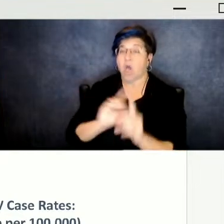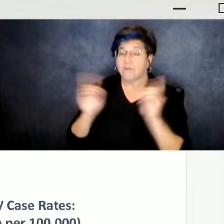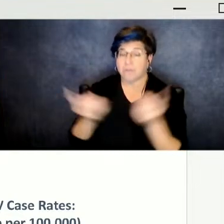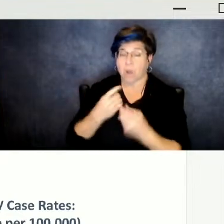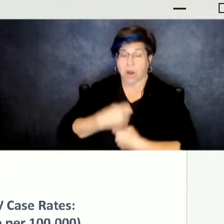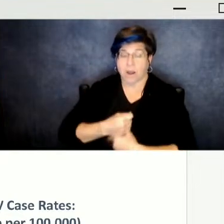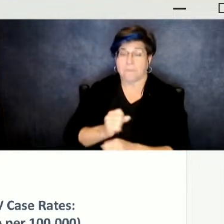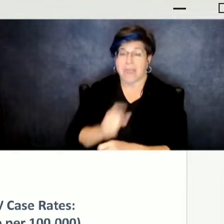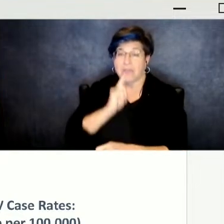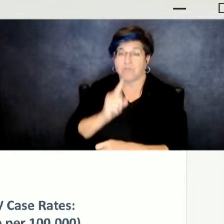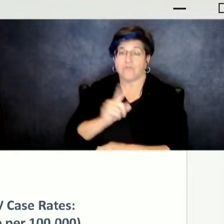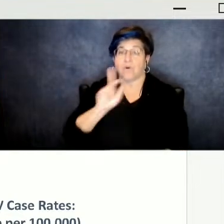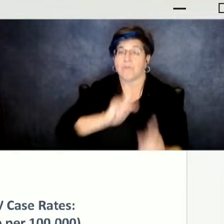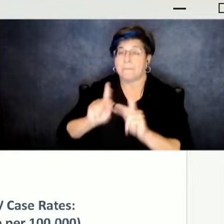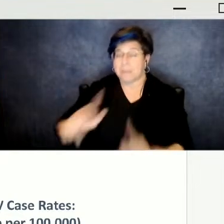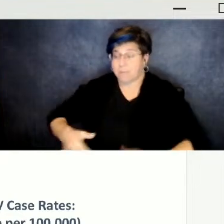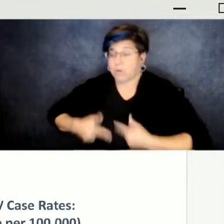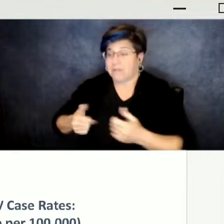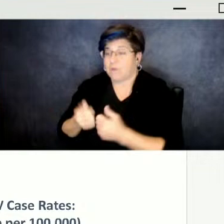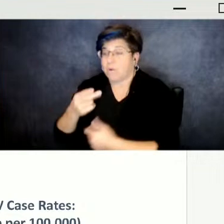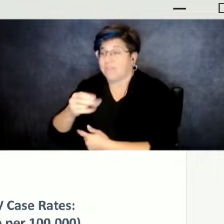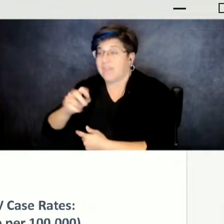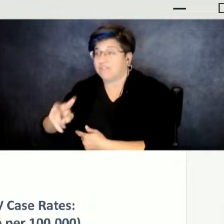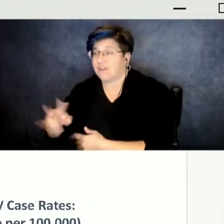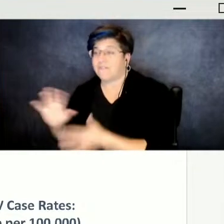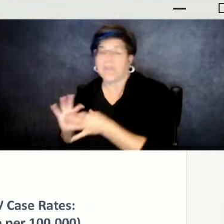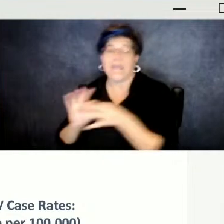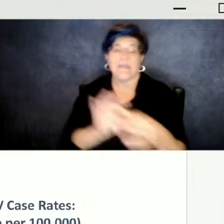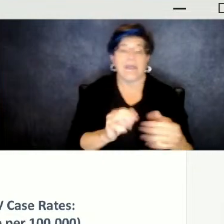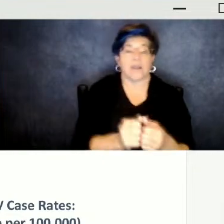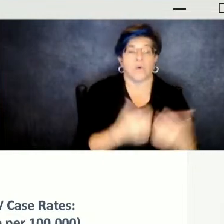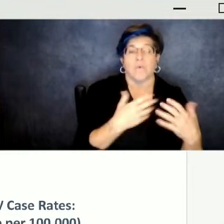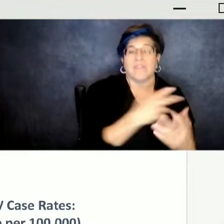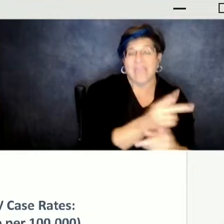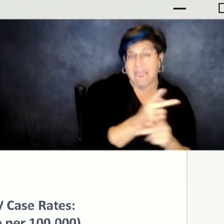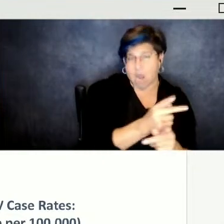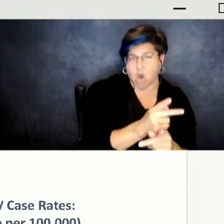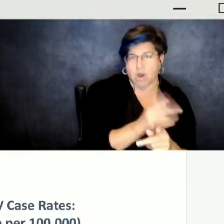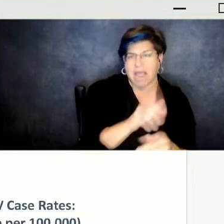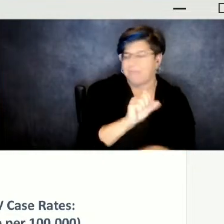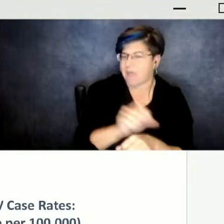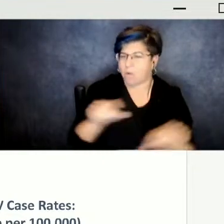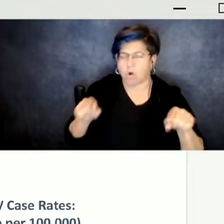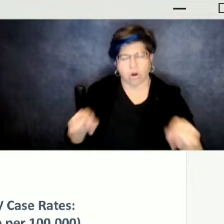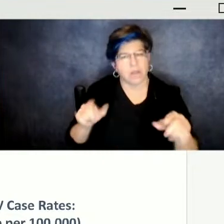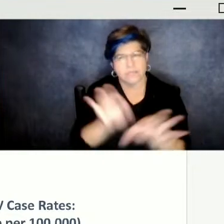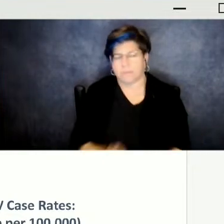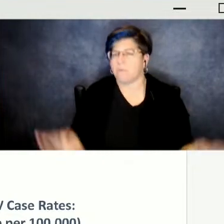AND THEN AGAIN OUR TEAM AT THE HEALTH DEPARTMENT IS REALLY WORKING TO MAKE SURE WE LINK